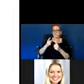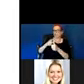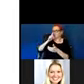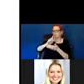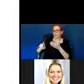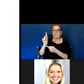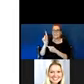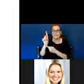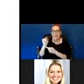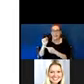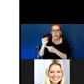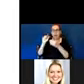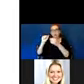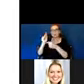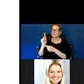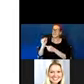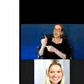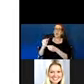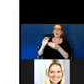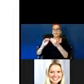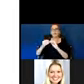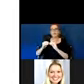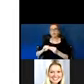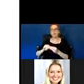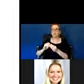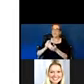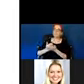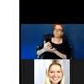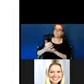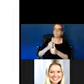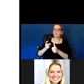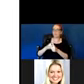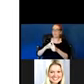what we say we are doing and help to change our model